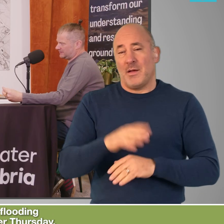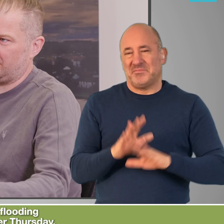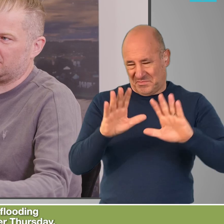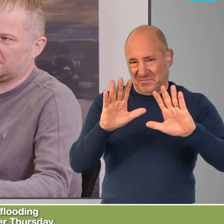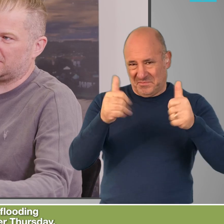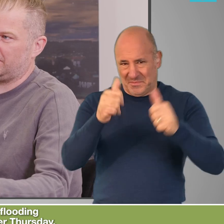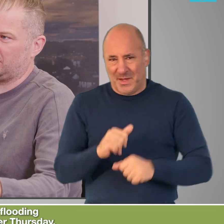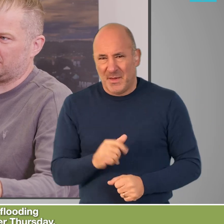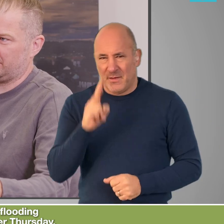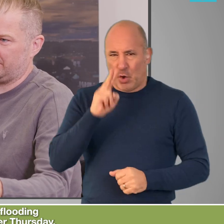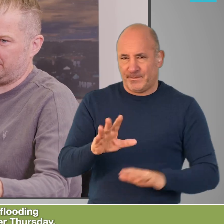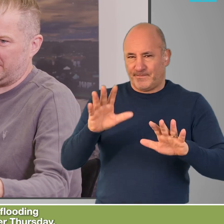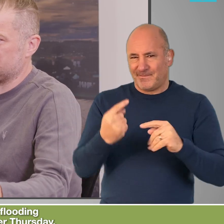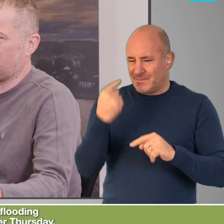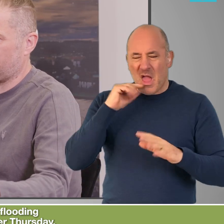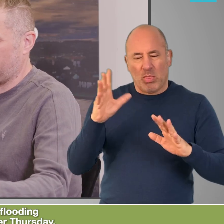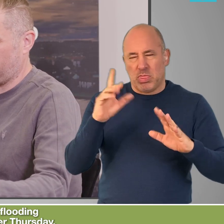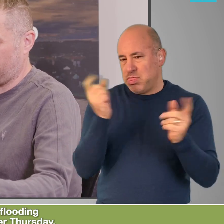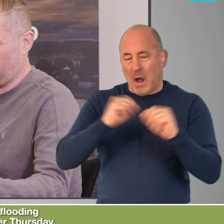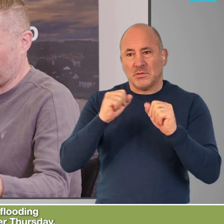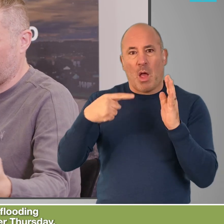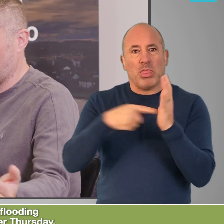if you look at the flooding pictures from Thunder Thursday,